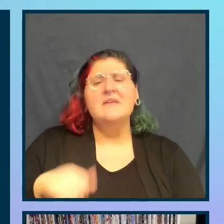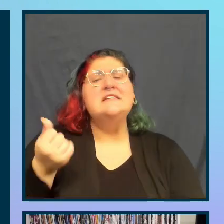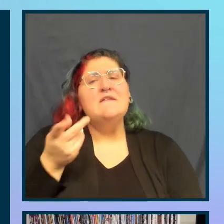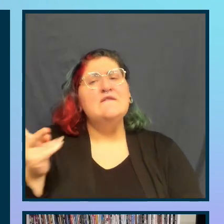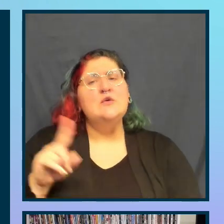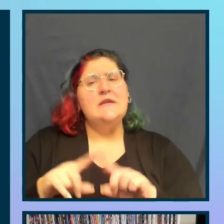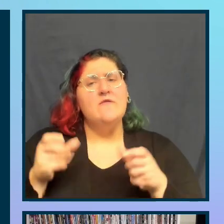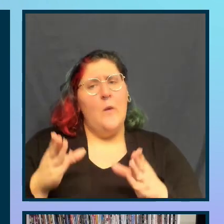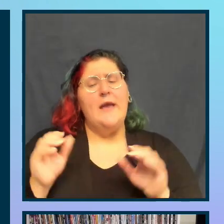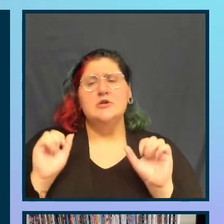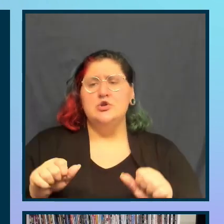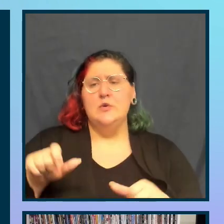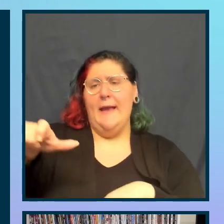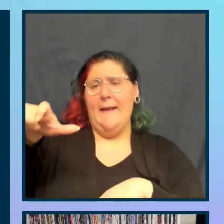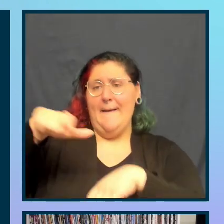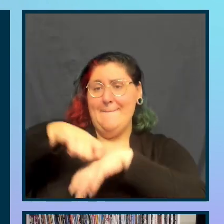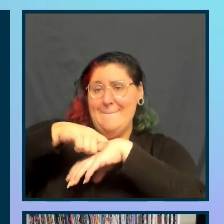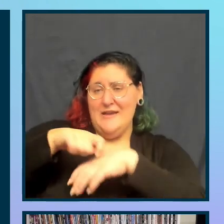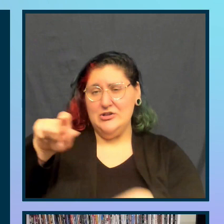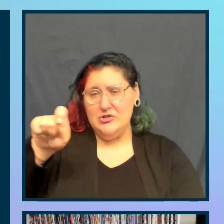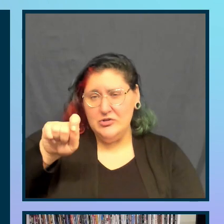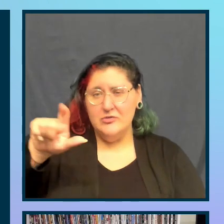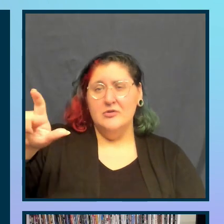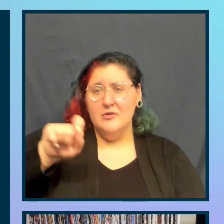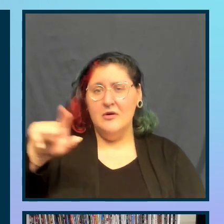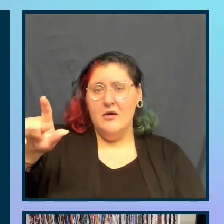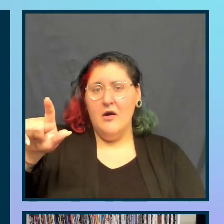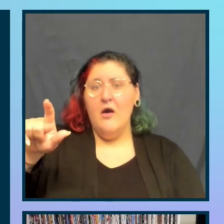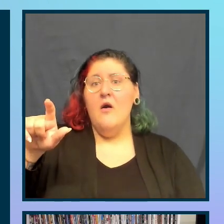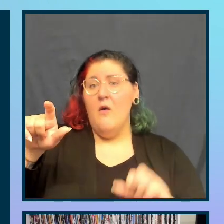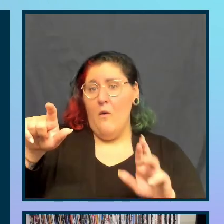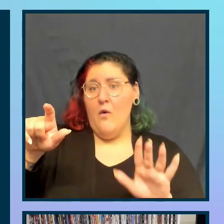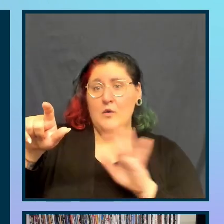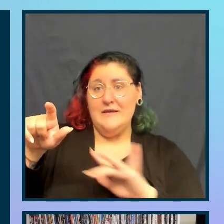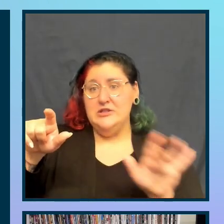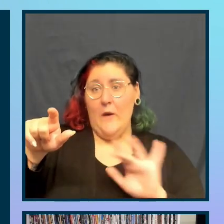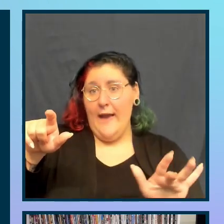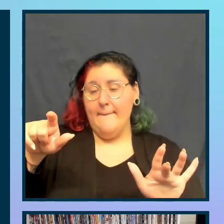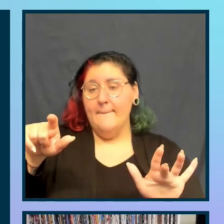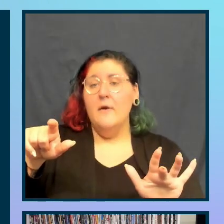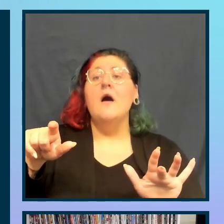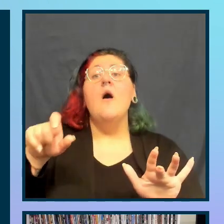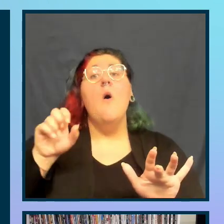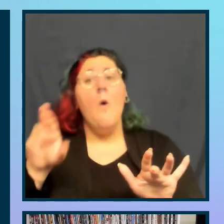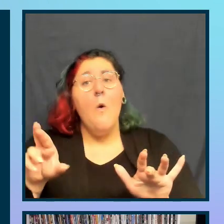by holding the command key and clicking and dragging with your mouse. Another way is content discovery